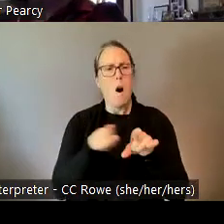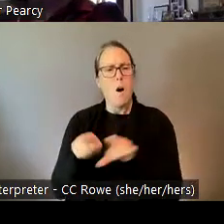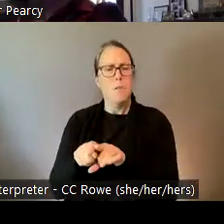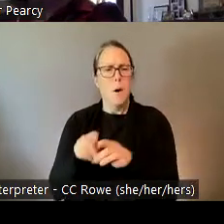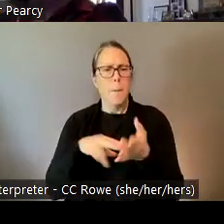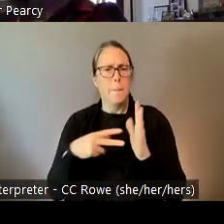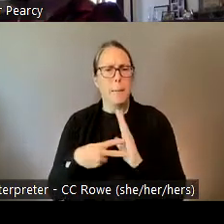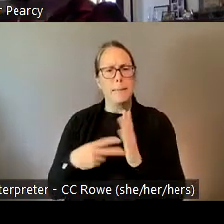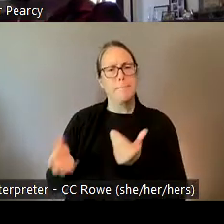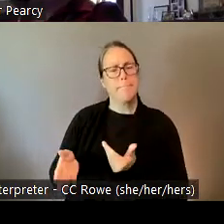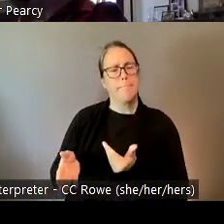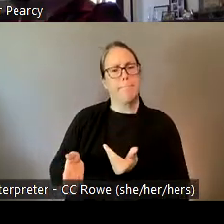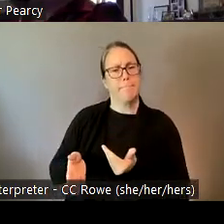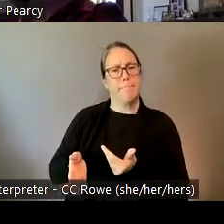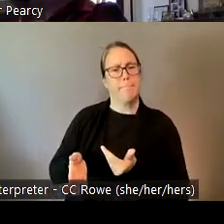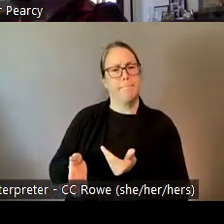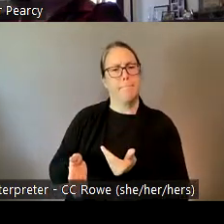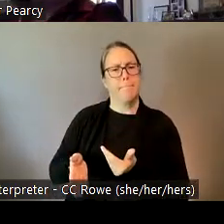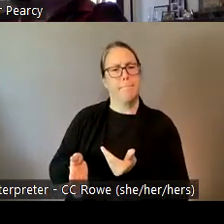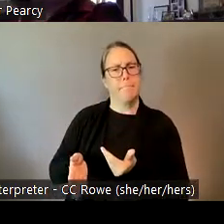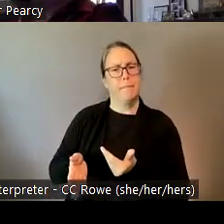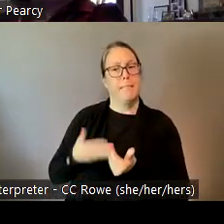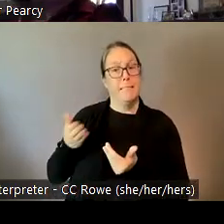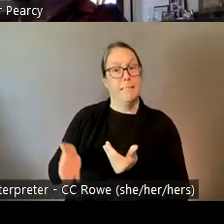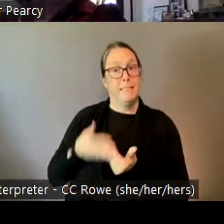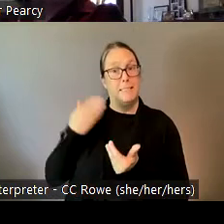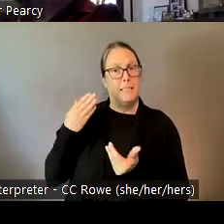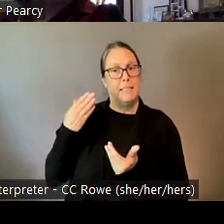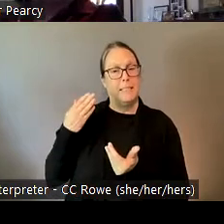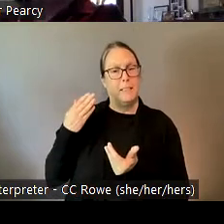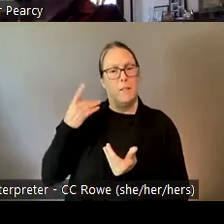for easy activation with speech recognition software.